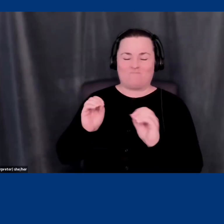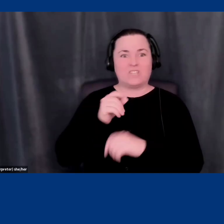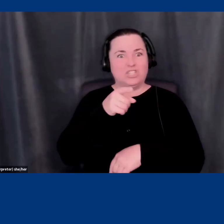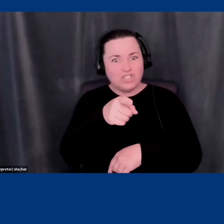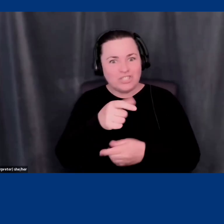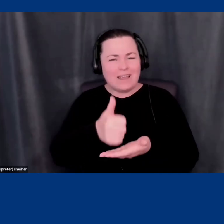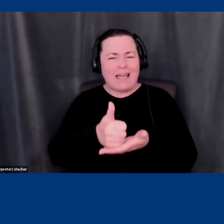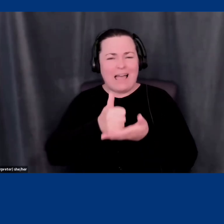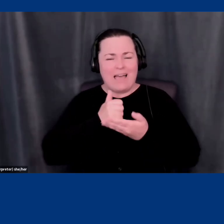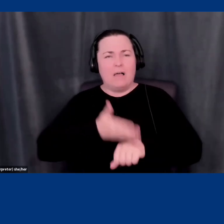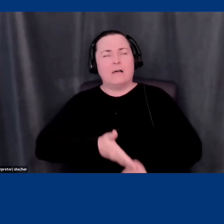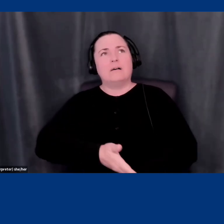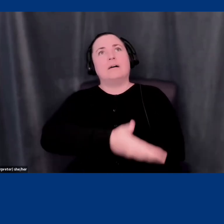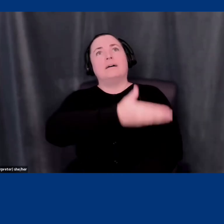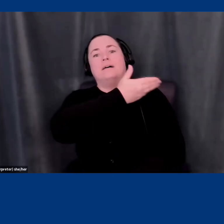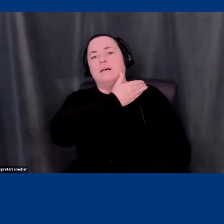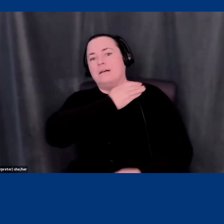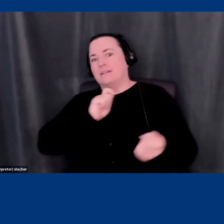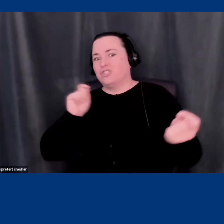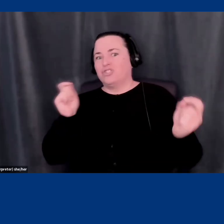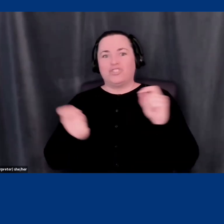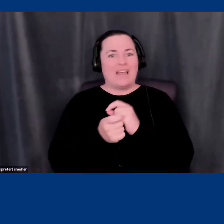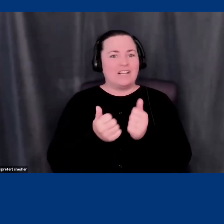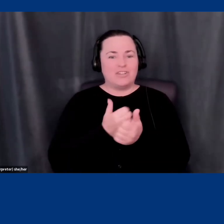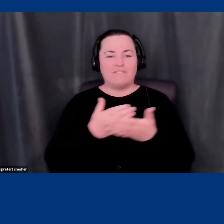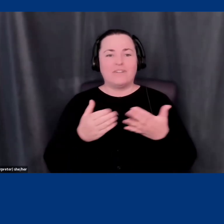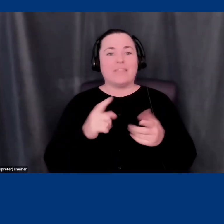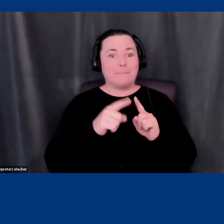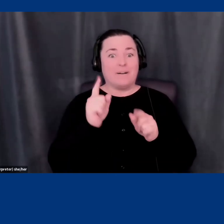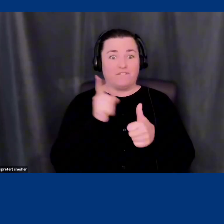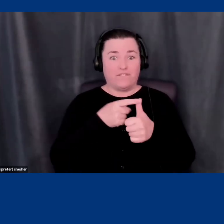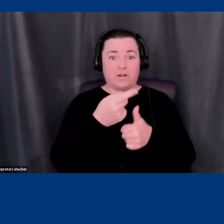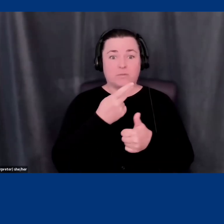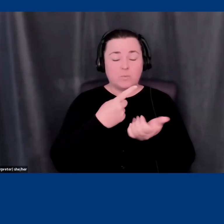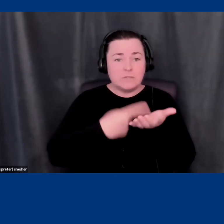through step by step you know do I want a female doctor